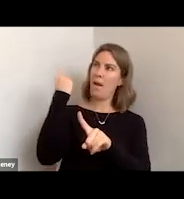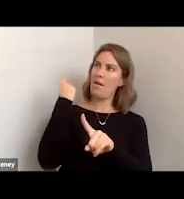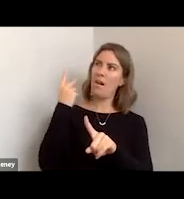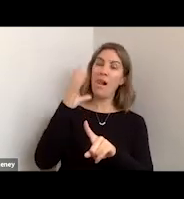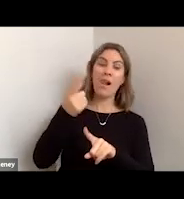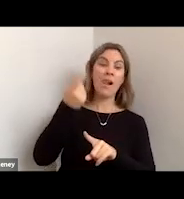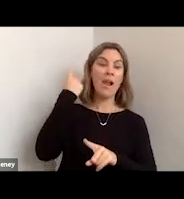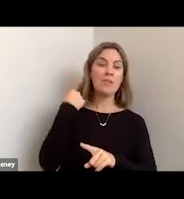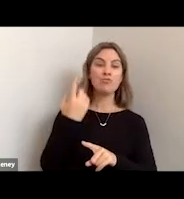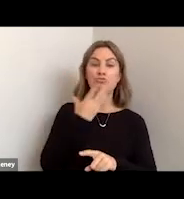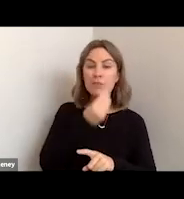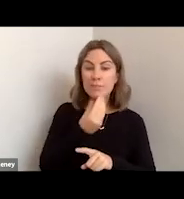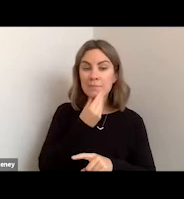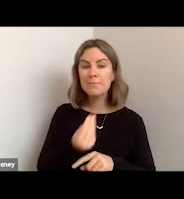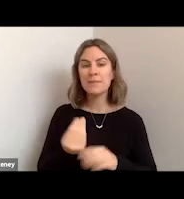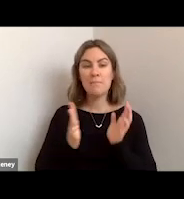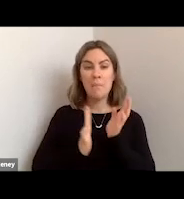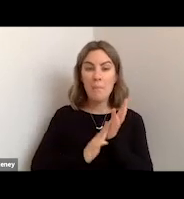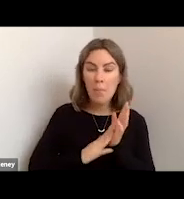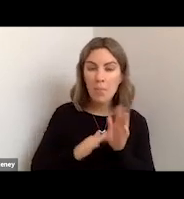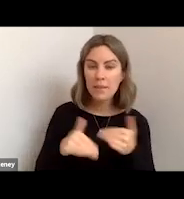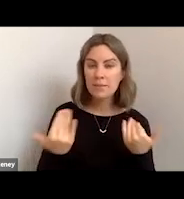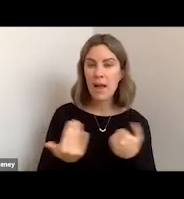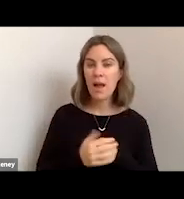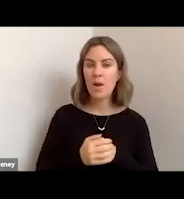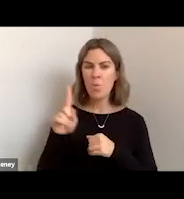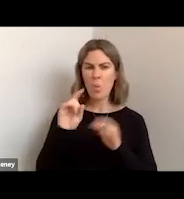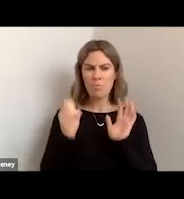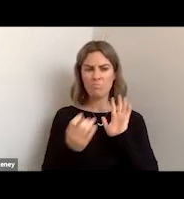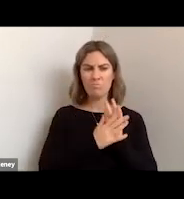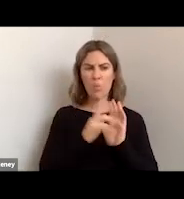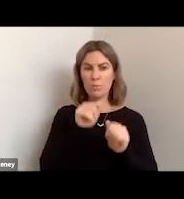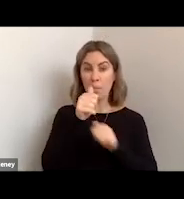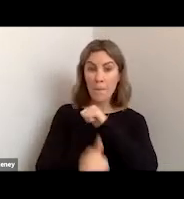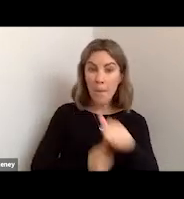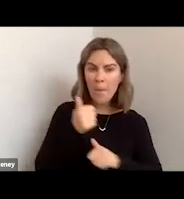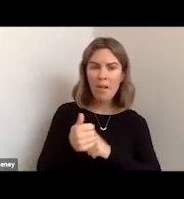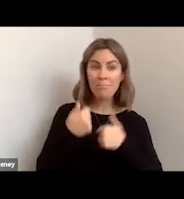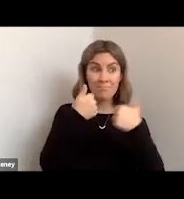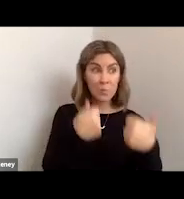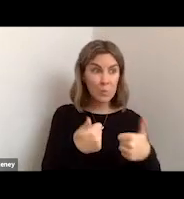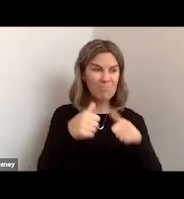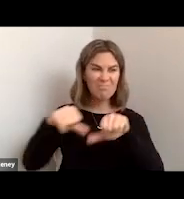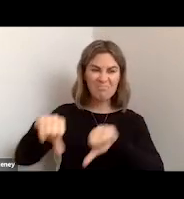Christmas, what was popular, what worked, what didn't, the last season